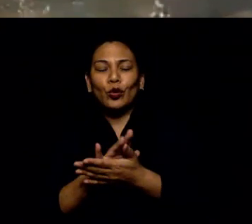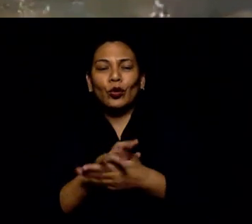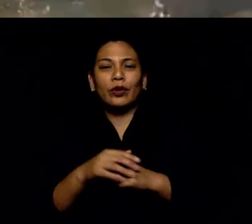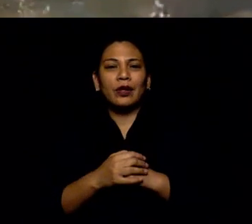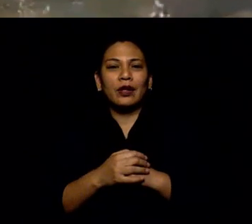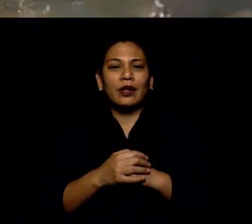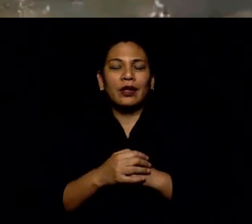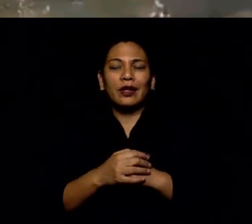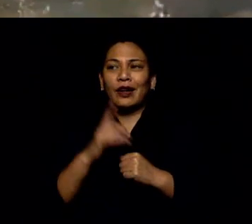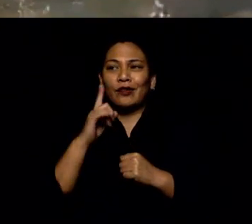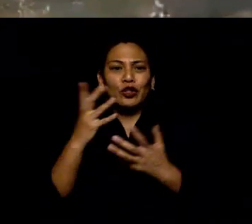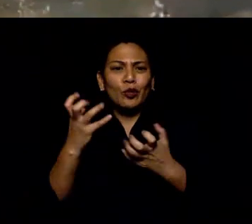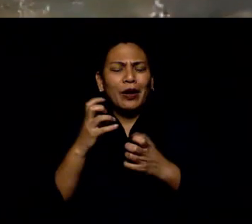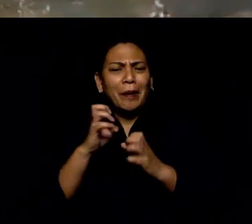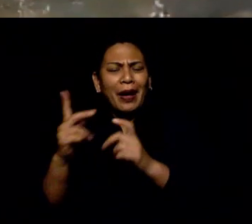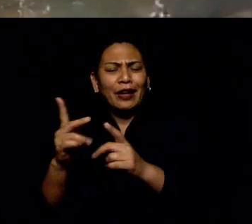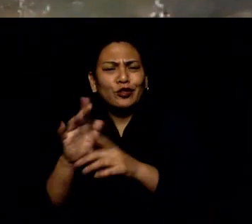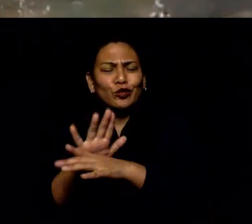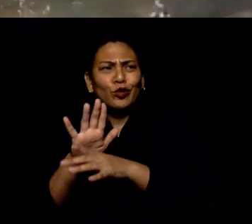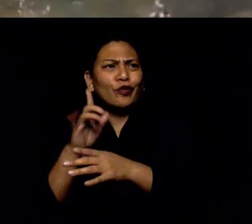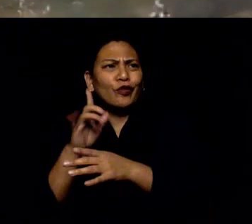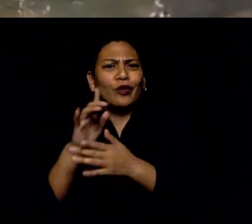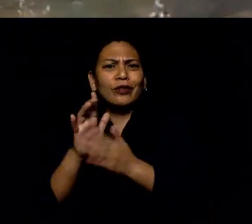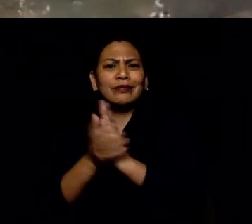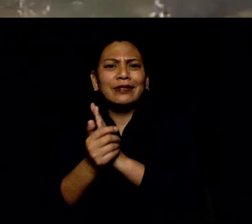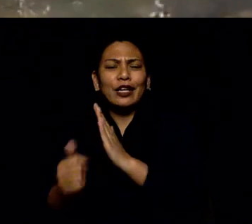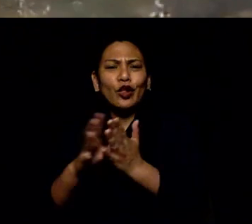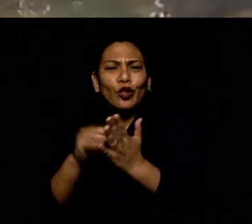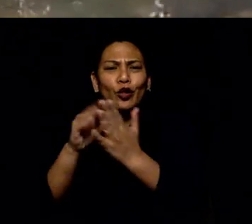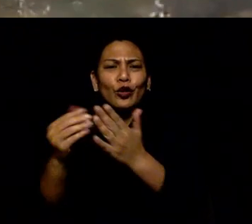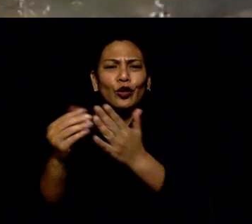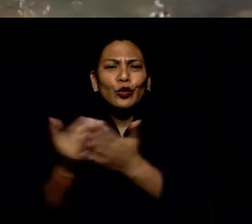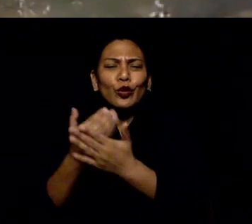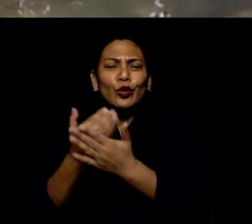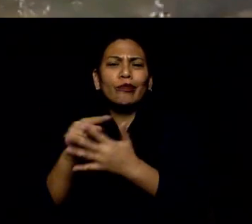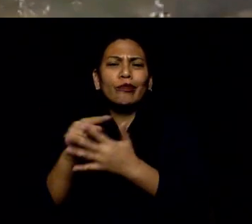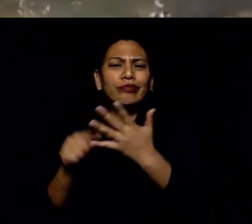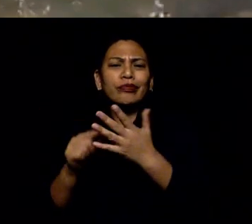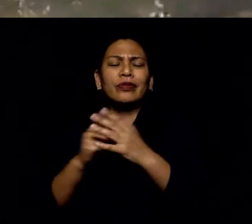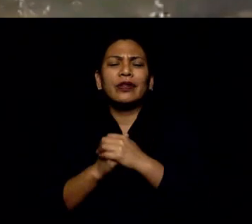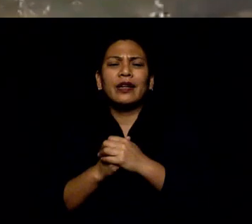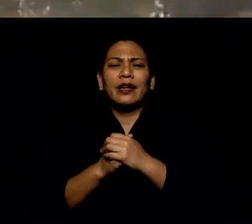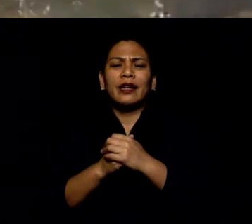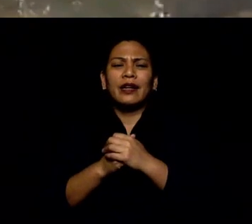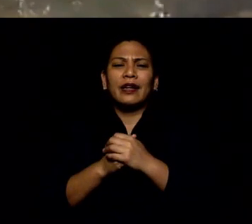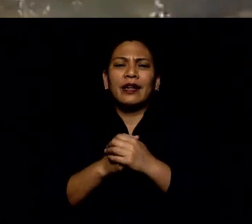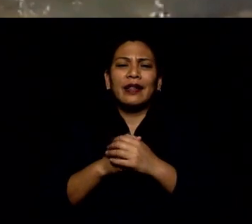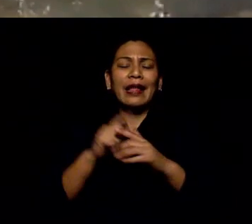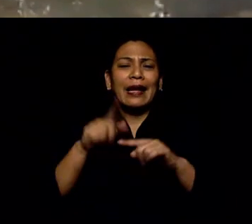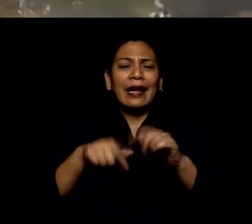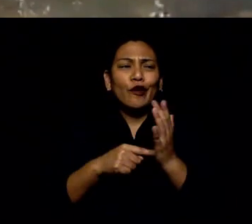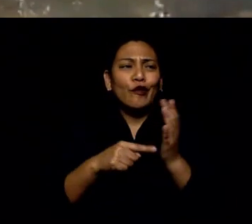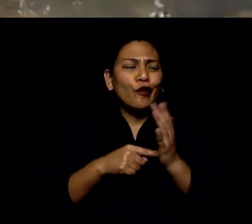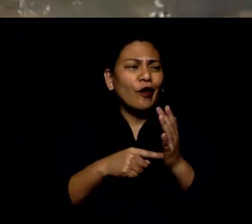or something because, you know, they, they don't have the money set aside and they can't afford childcare and so on.